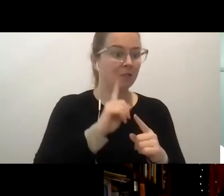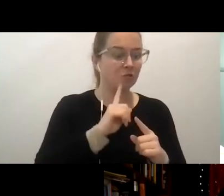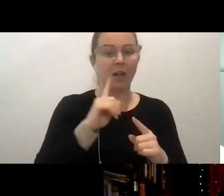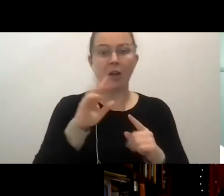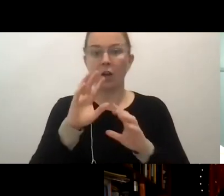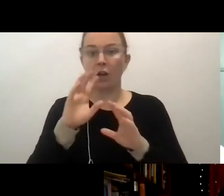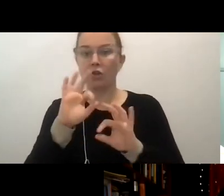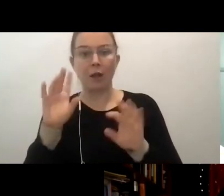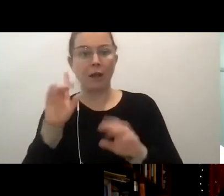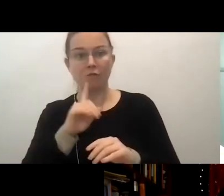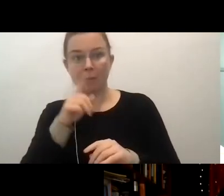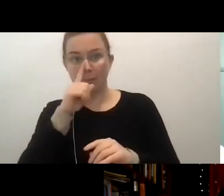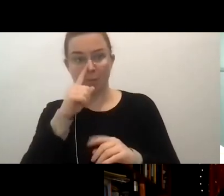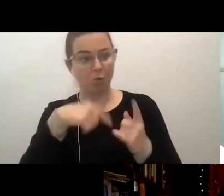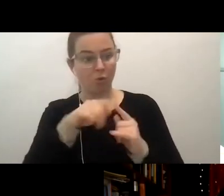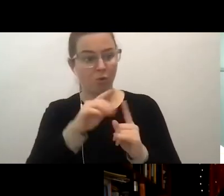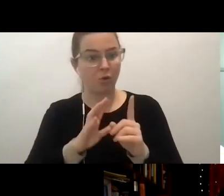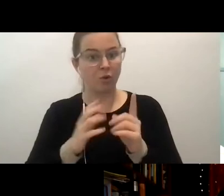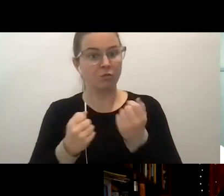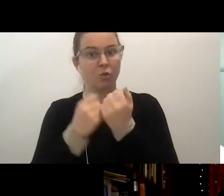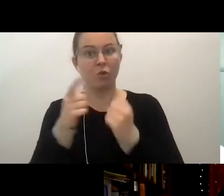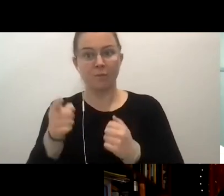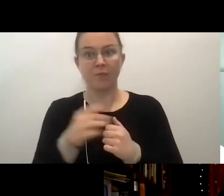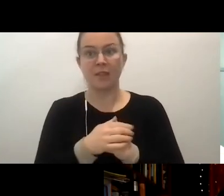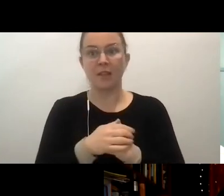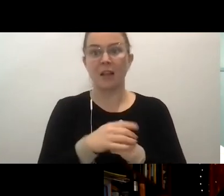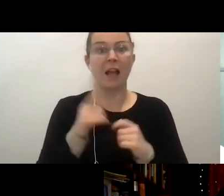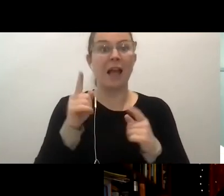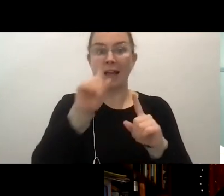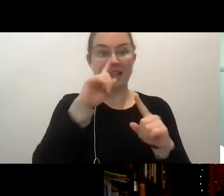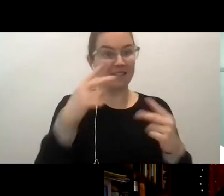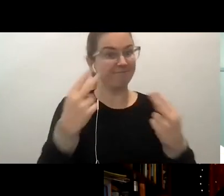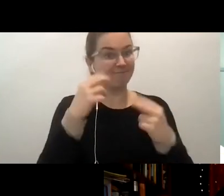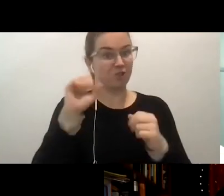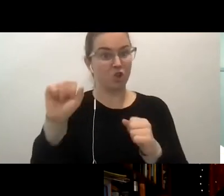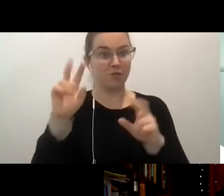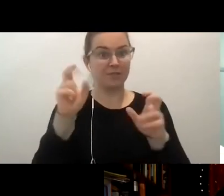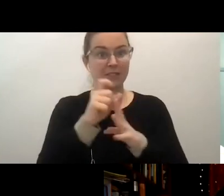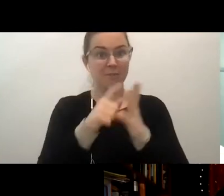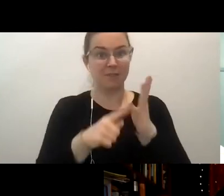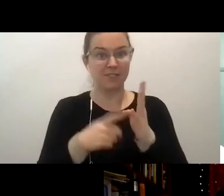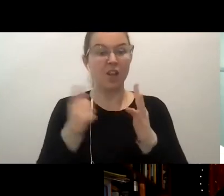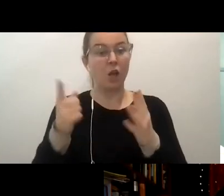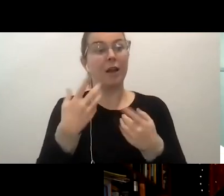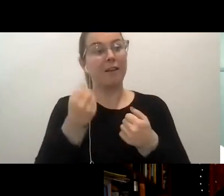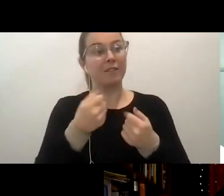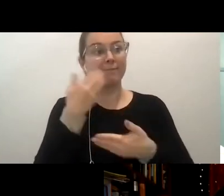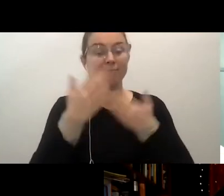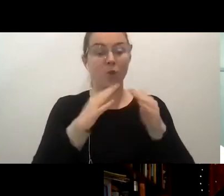hearing loss is invisible and irreversible her most powerful tool for living with it is her voice. Welcome!